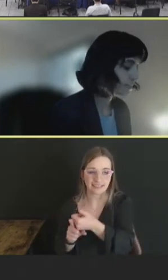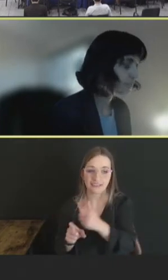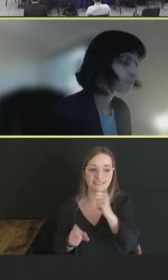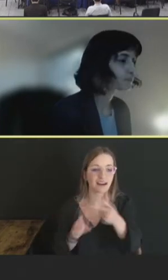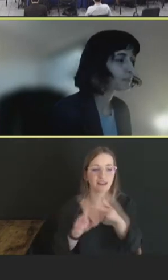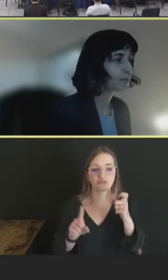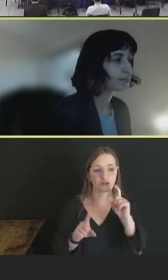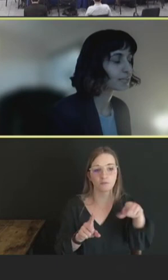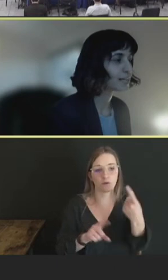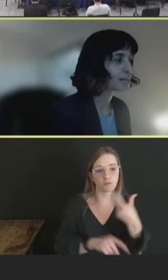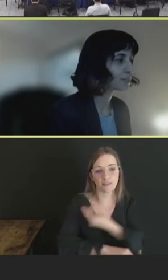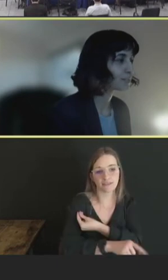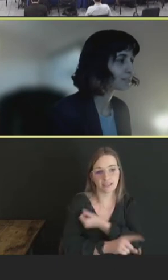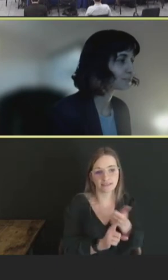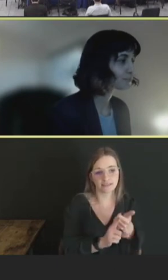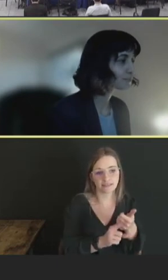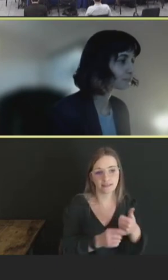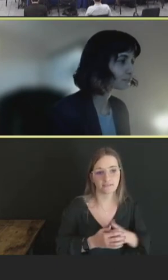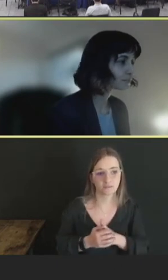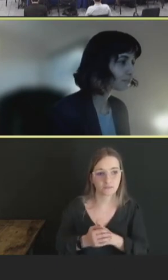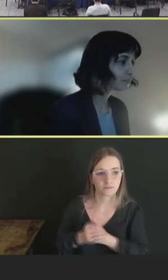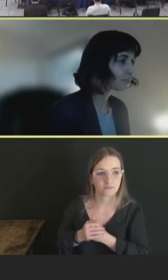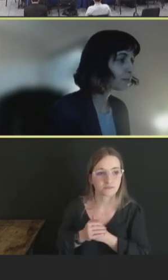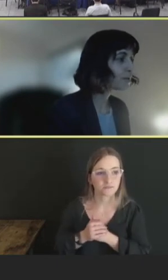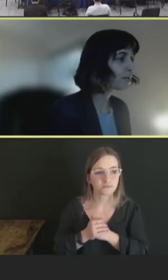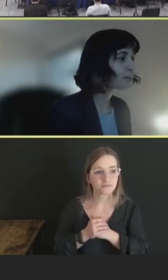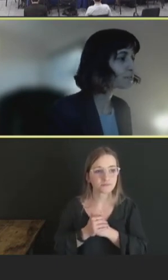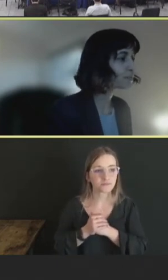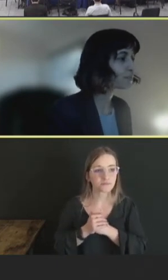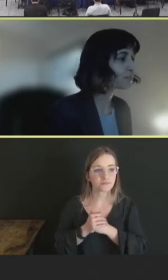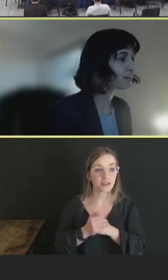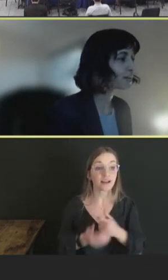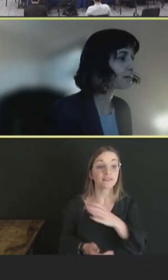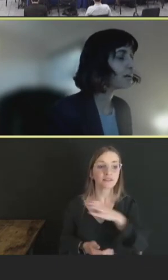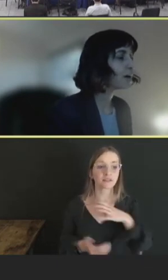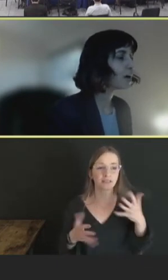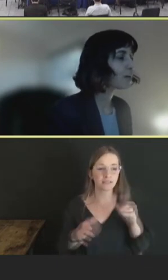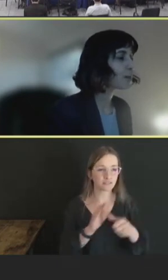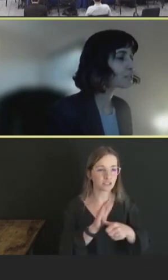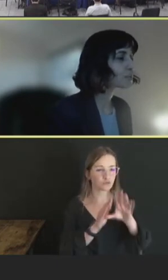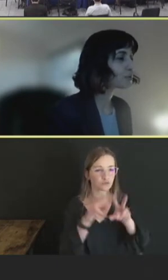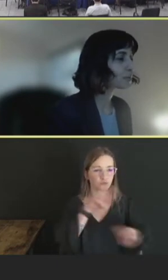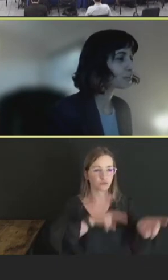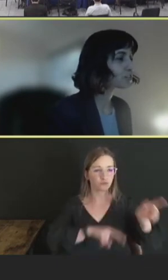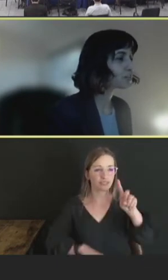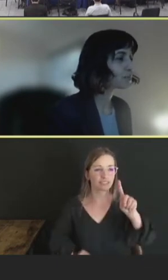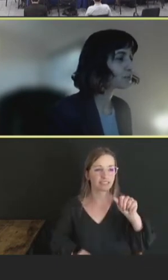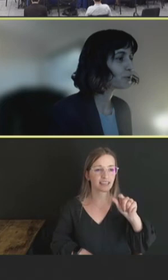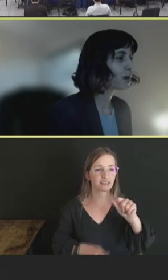Next slide, please. The committee has reviewed the data on the possible relationship between